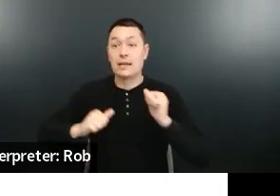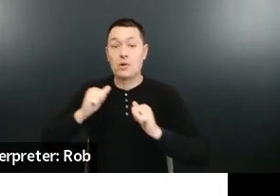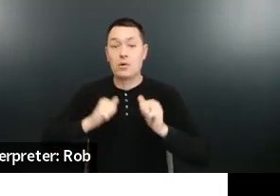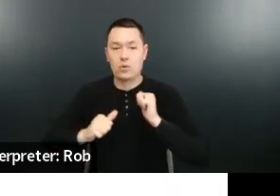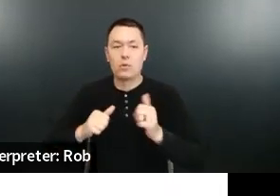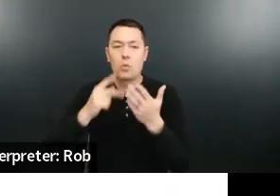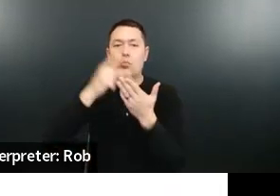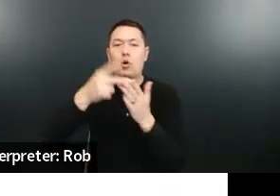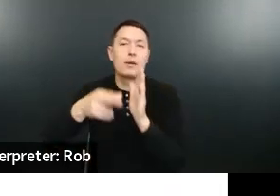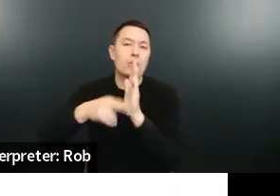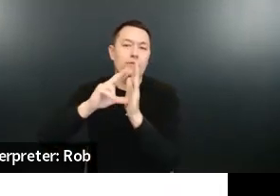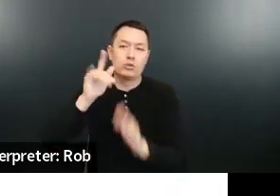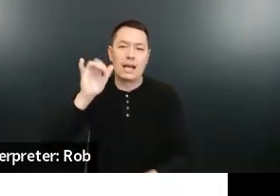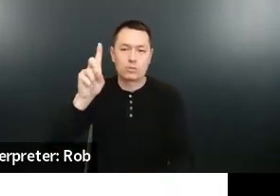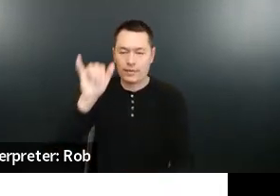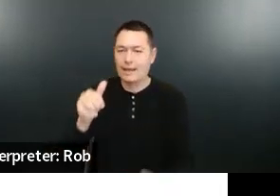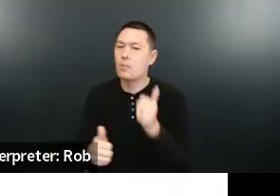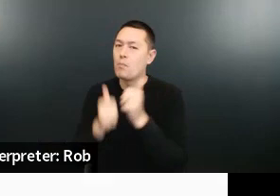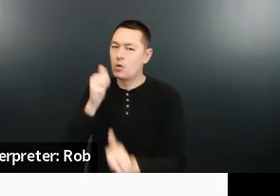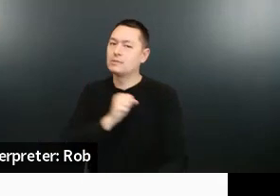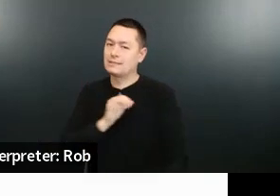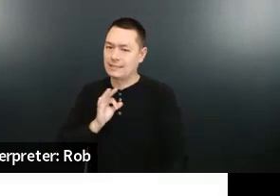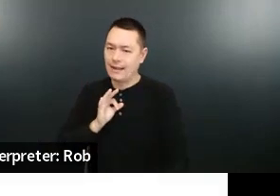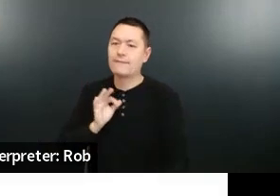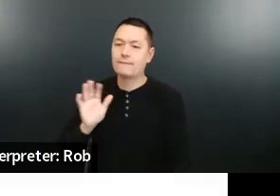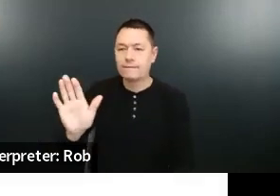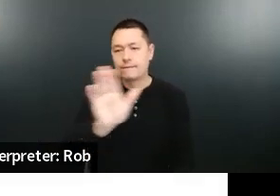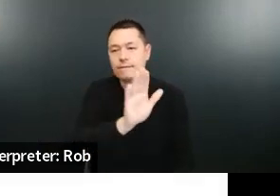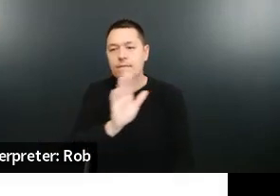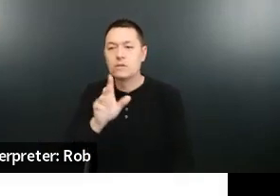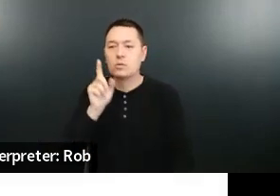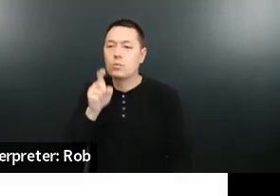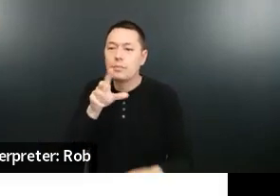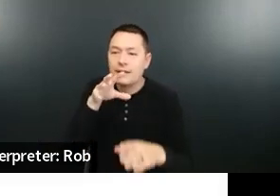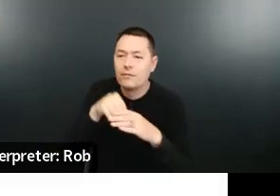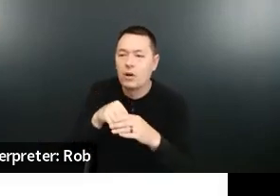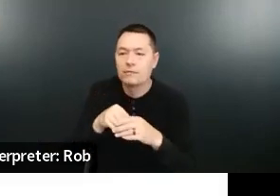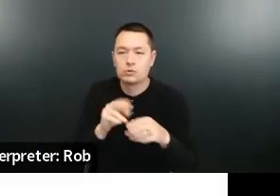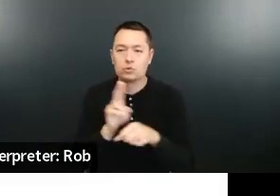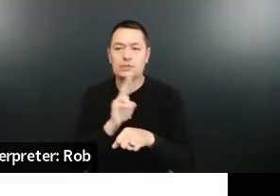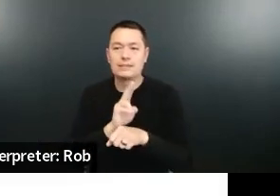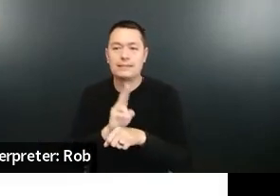because this is where the main faculty dashboard that you'll be interacting with if you're ever have to